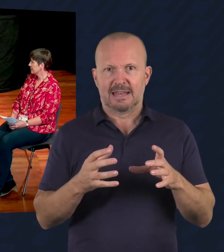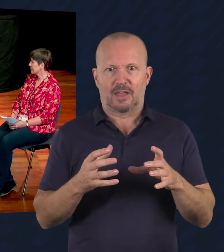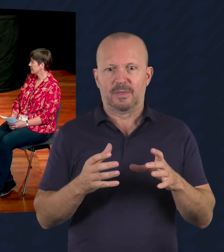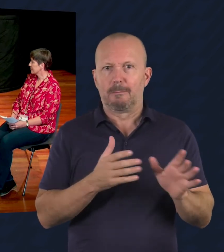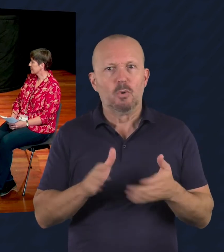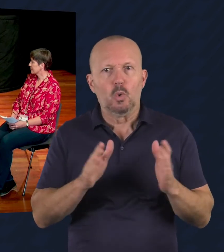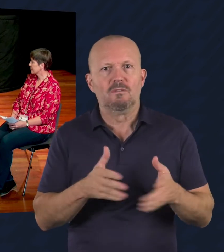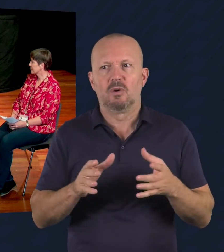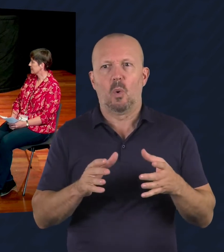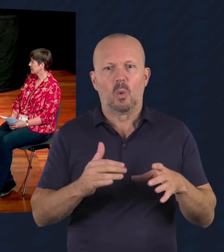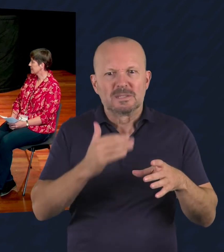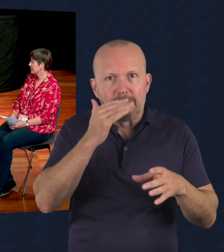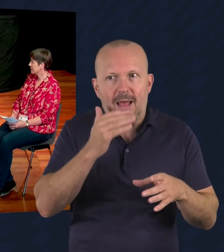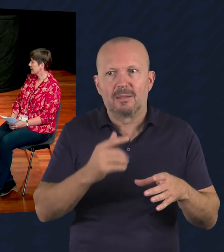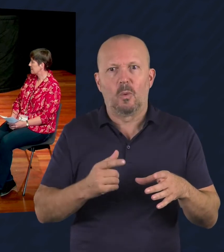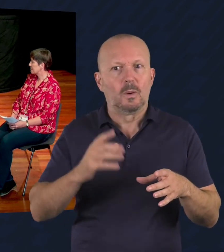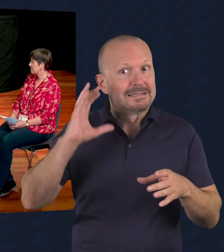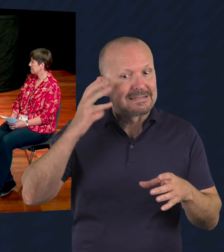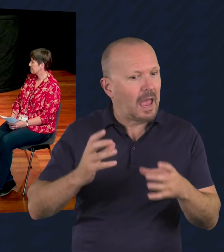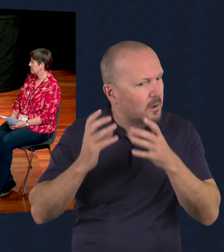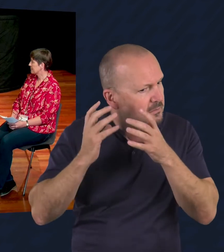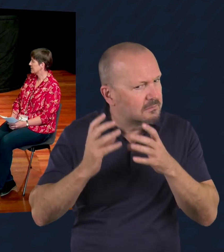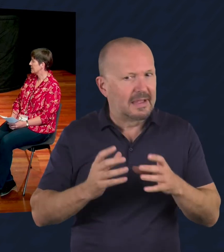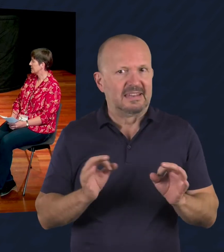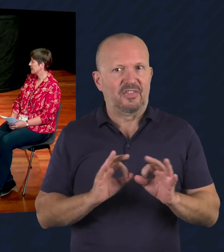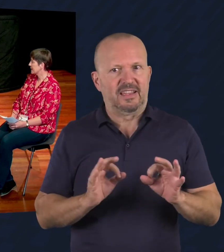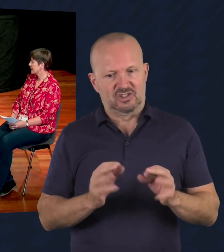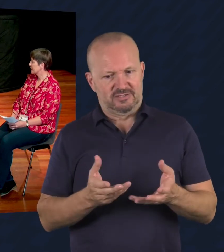so they don't move and they don't smell, they don't have sound.